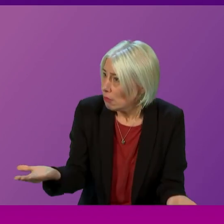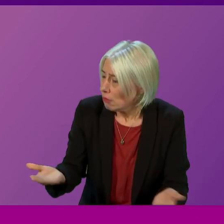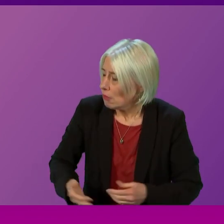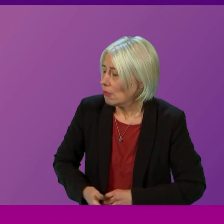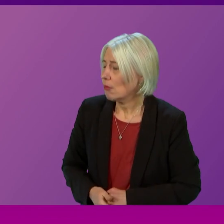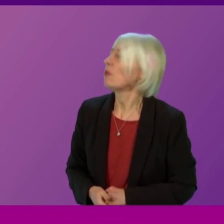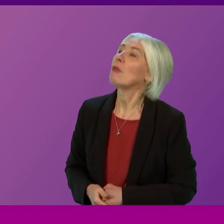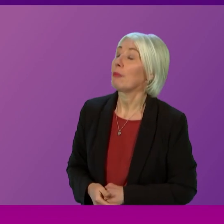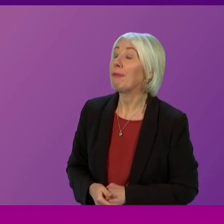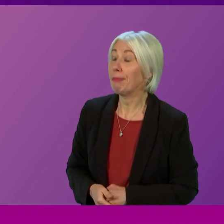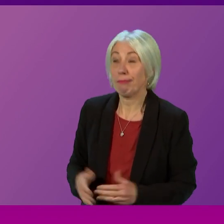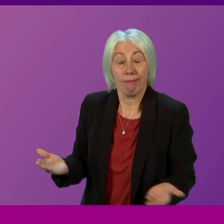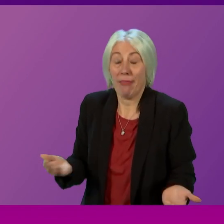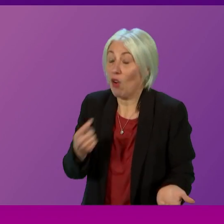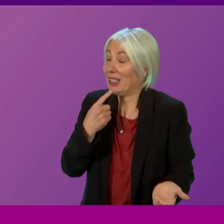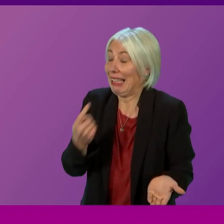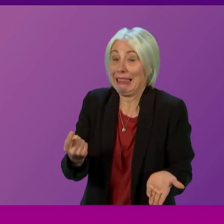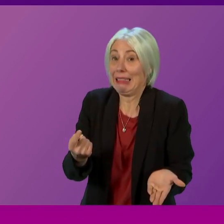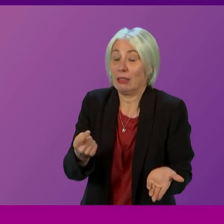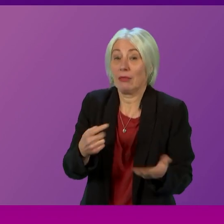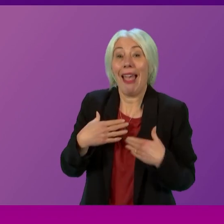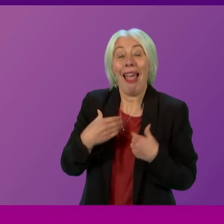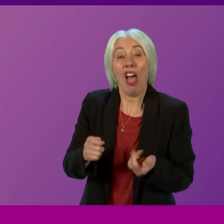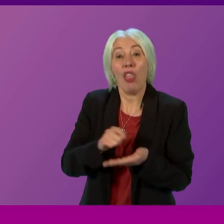I have already set out that the health secretary will update the Parliament